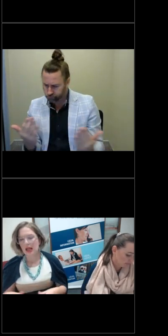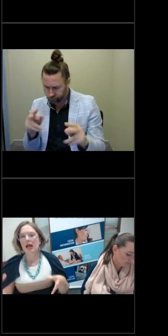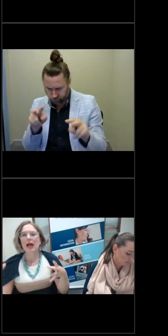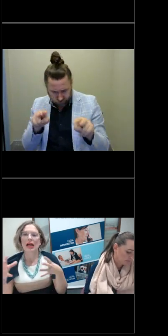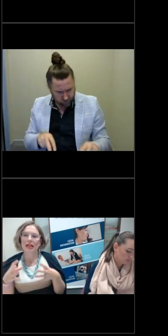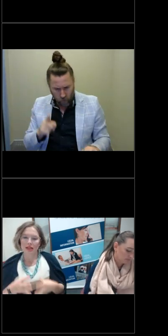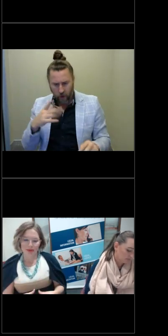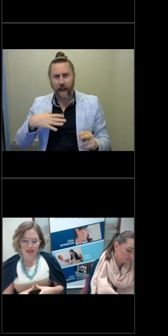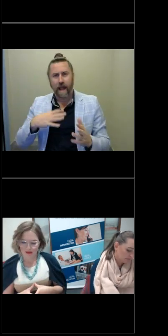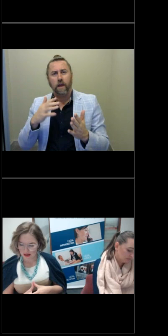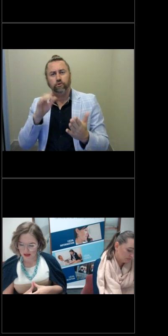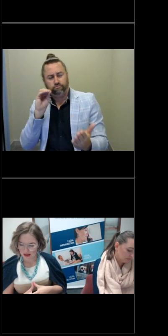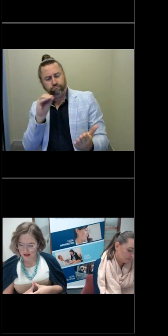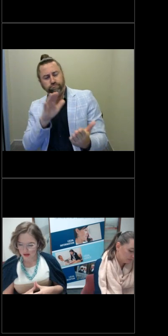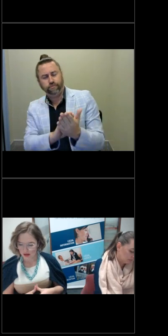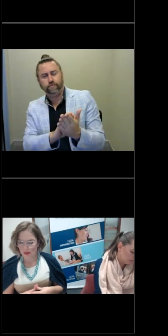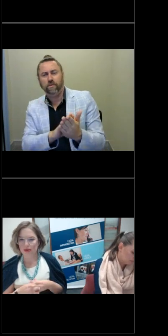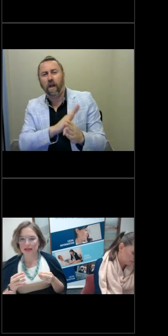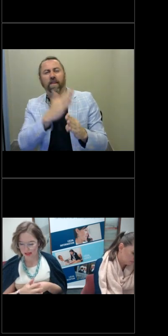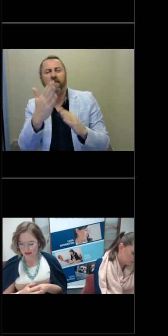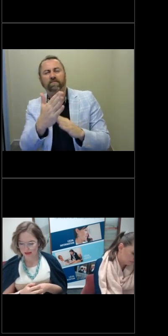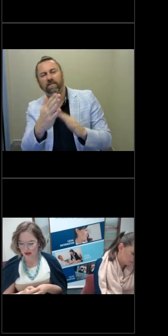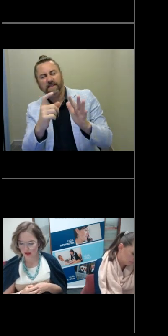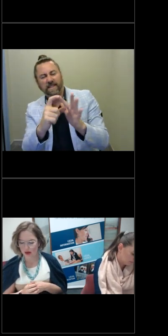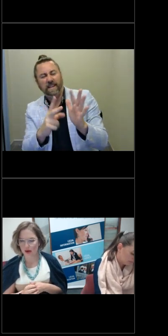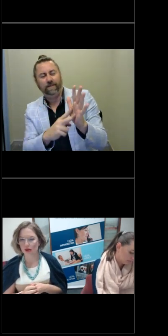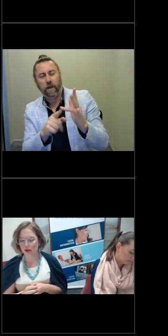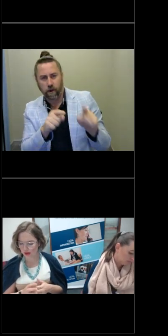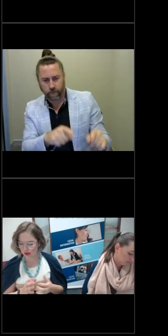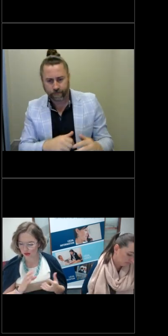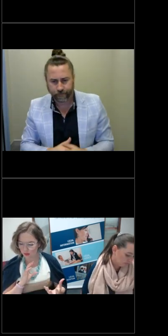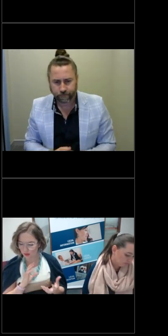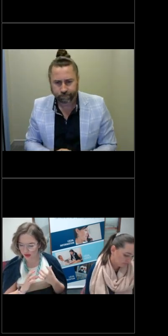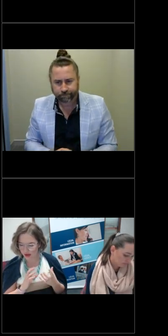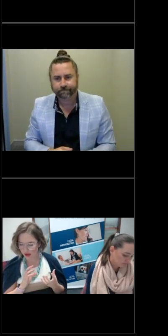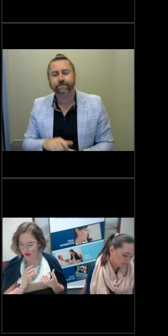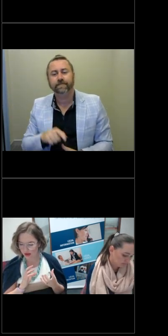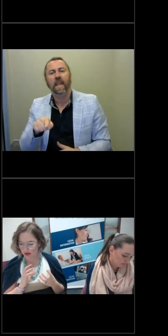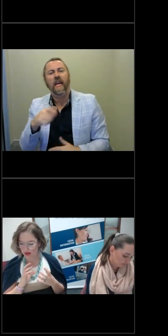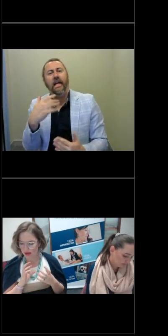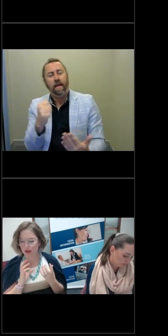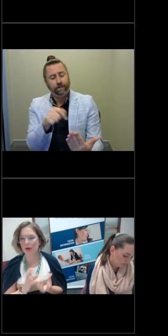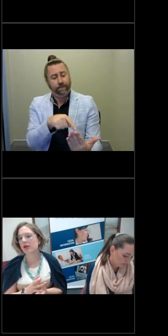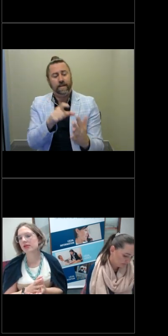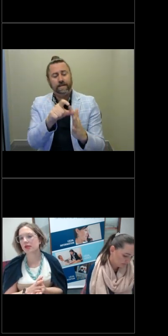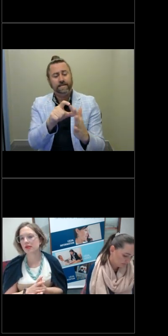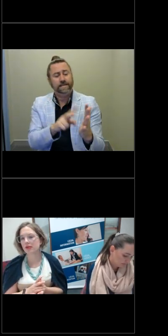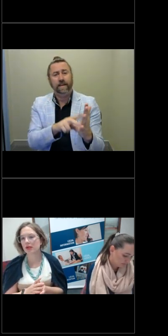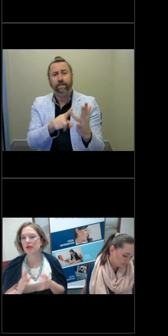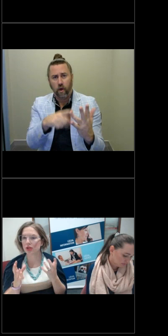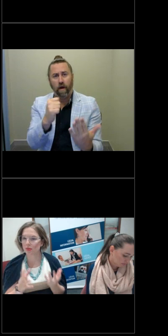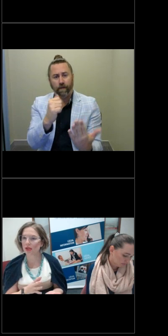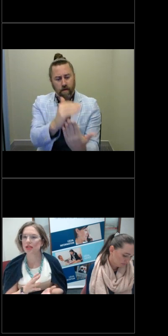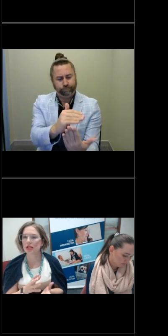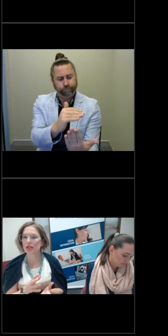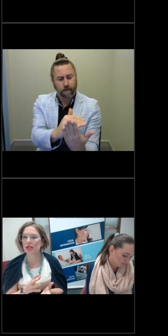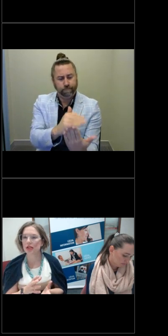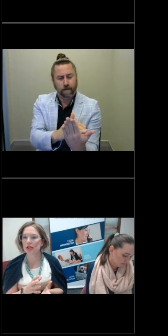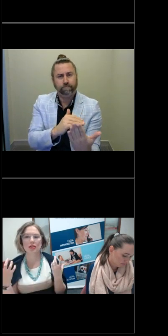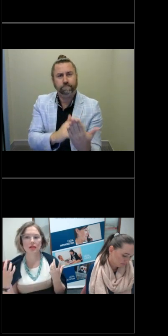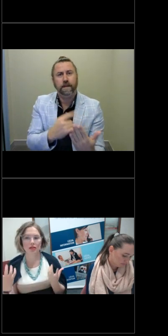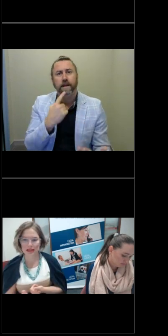And domestic violence order puts limits on what the person responding to the order is